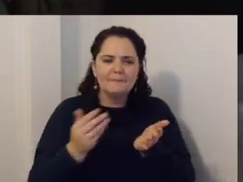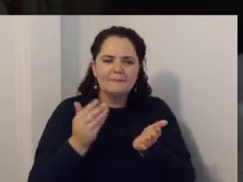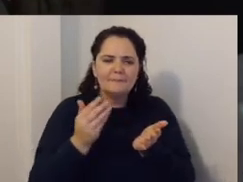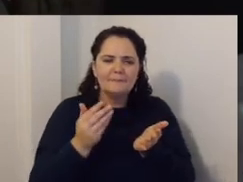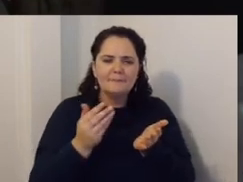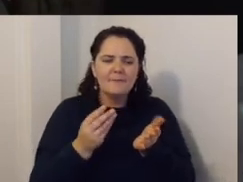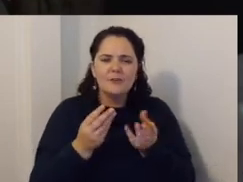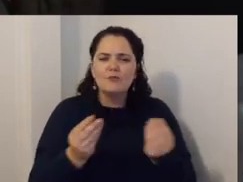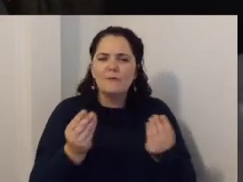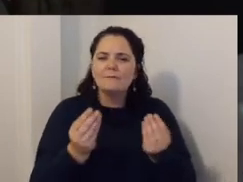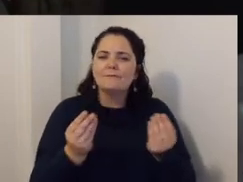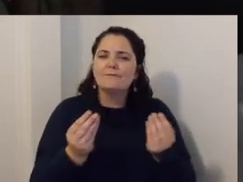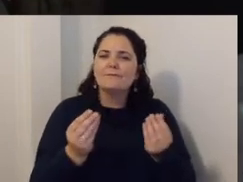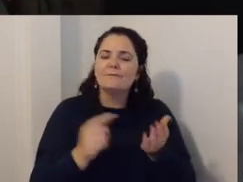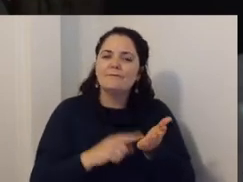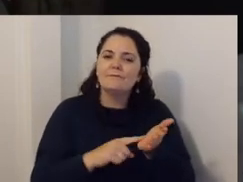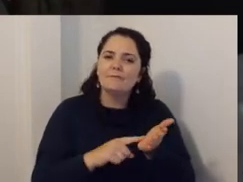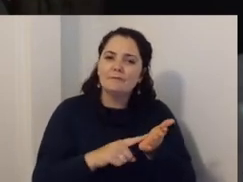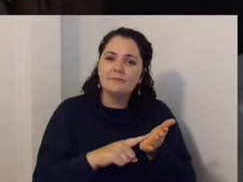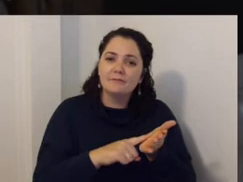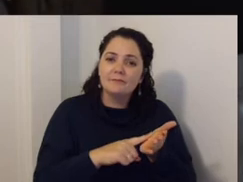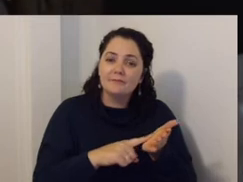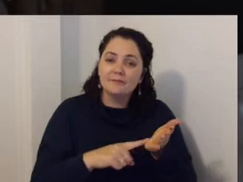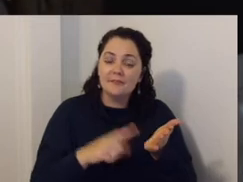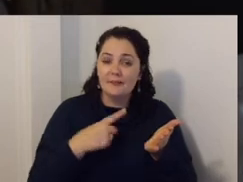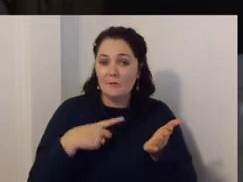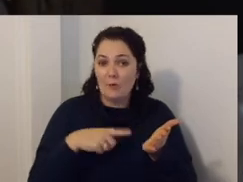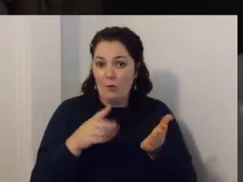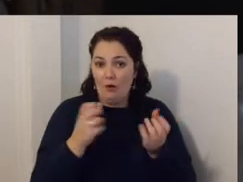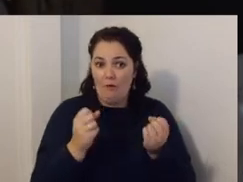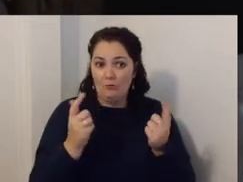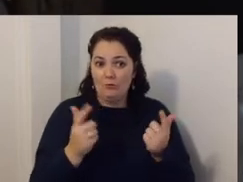um softness on the edges of those forms because you've got all that beautiful powdered graphite